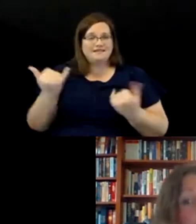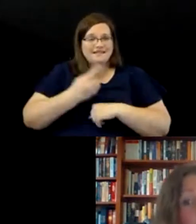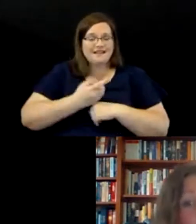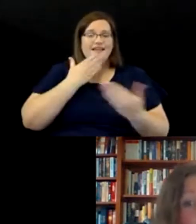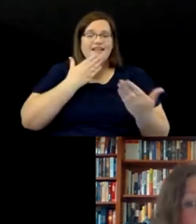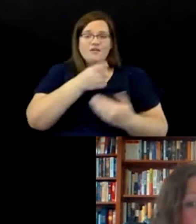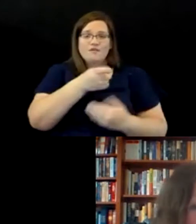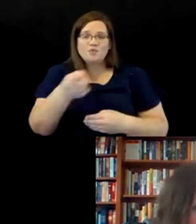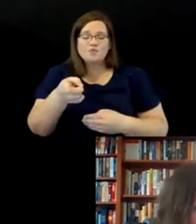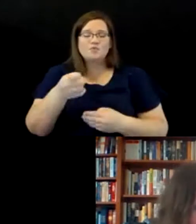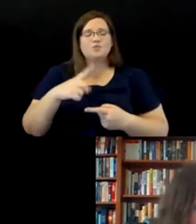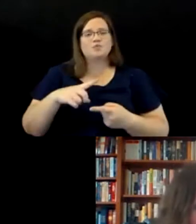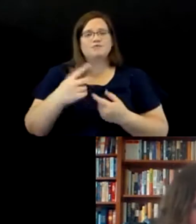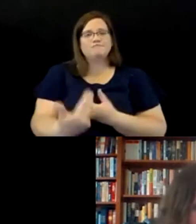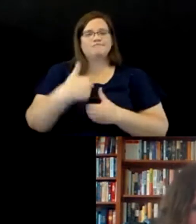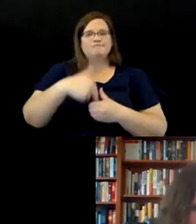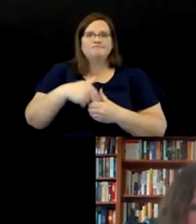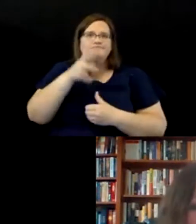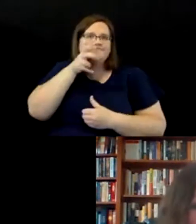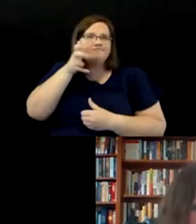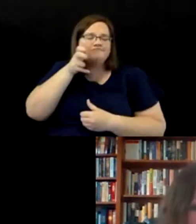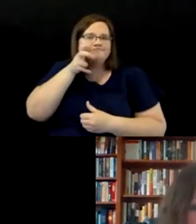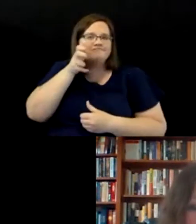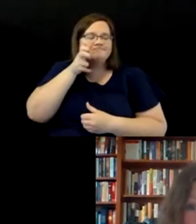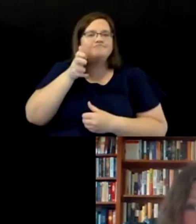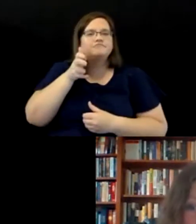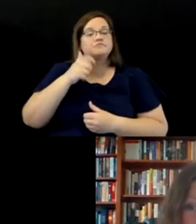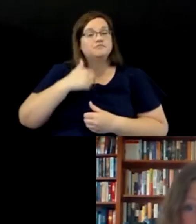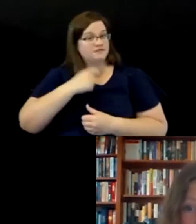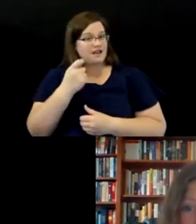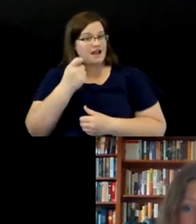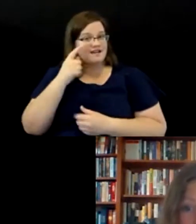time to patch in and to attend. And I understand that Sarah has some